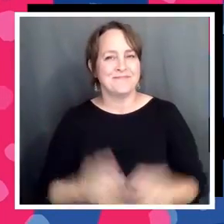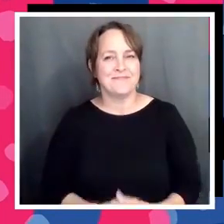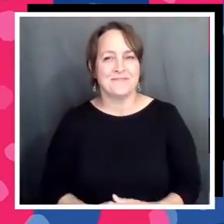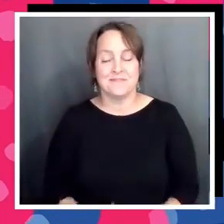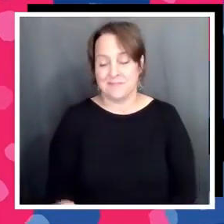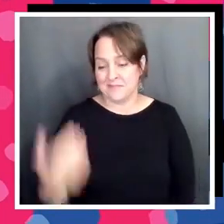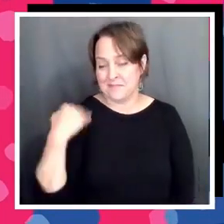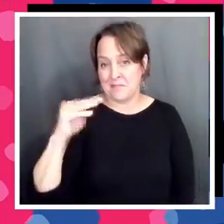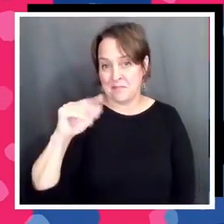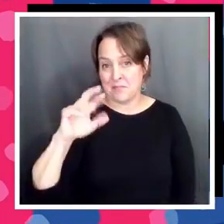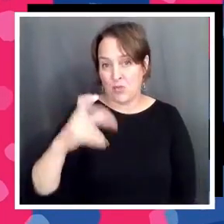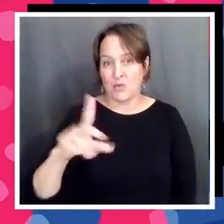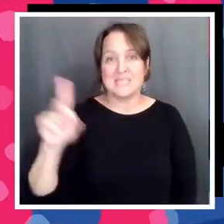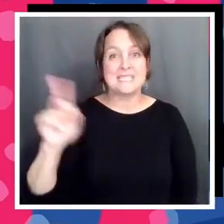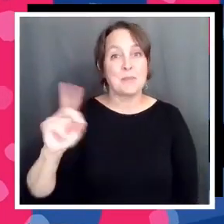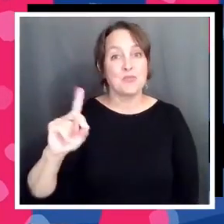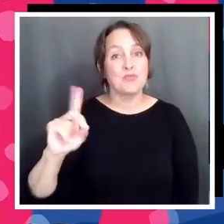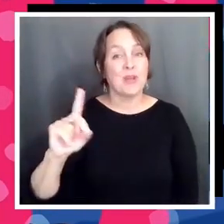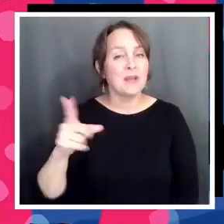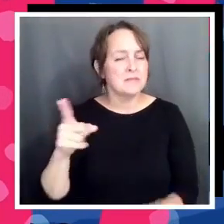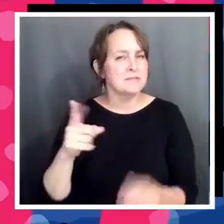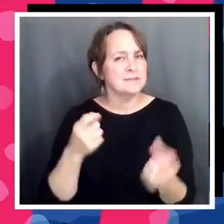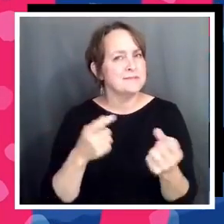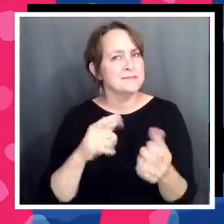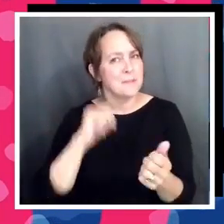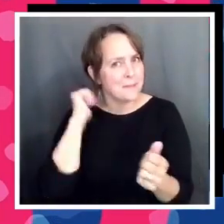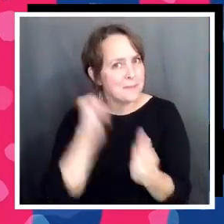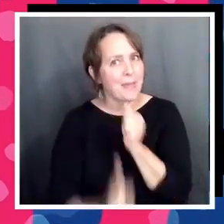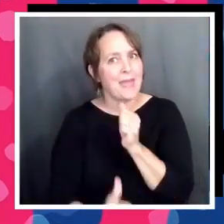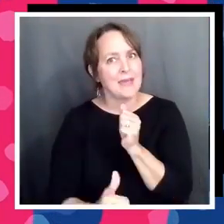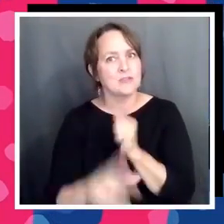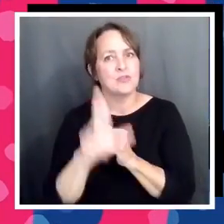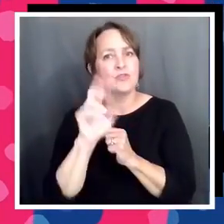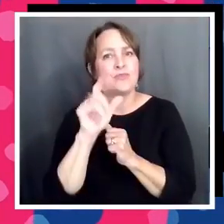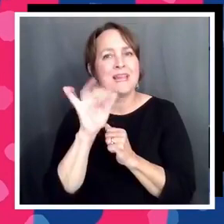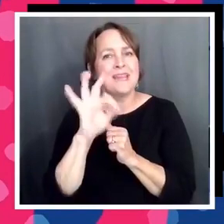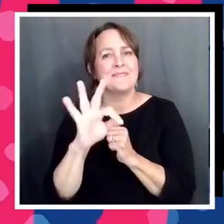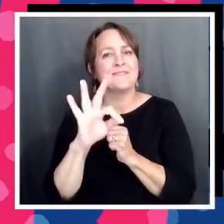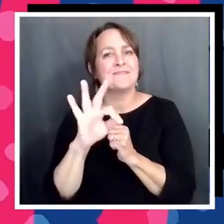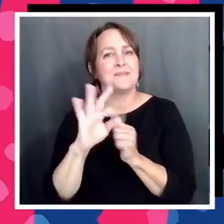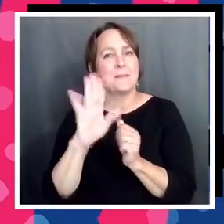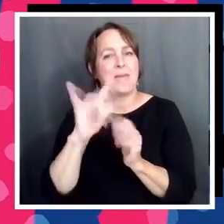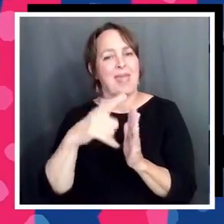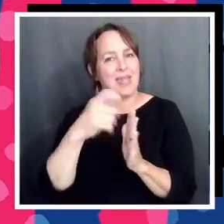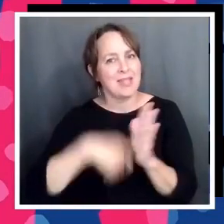YOUR POWERFUL WORK TO GET US HERE.